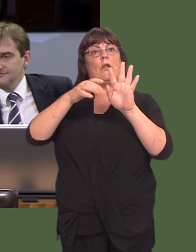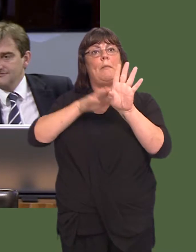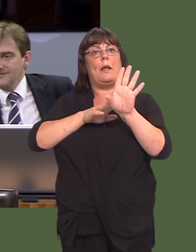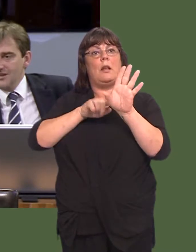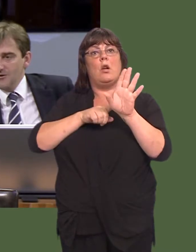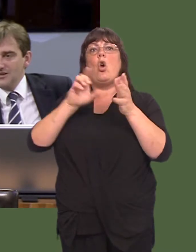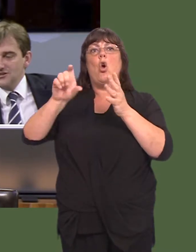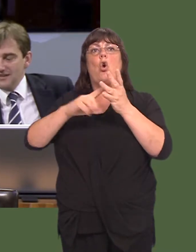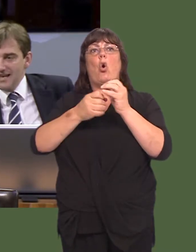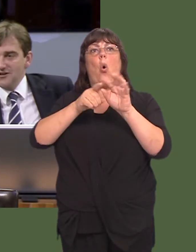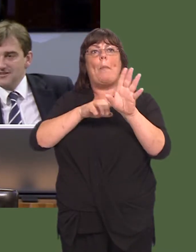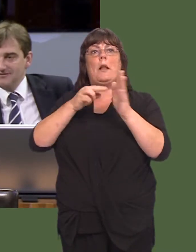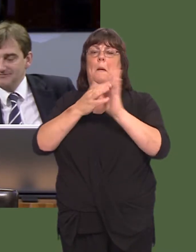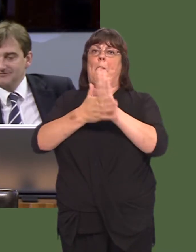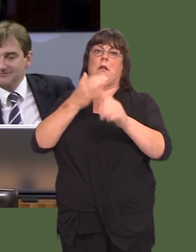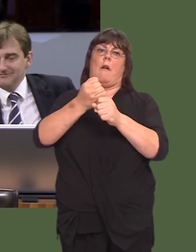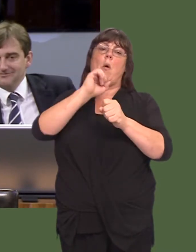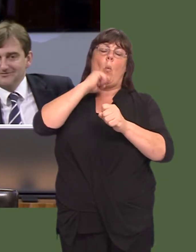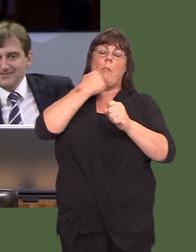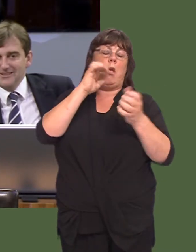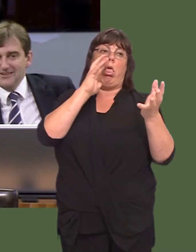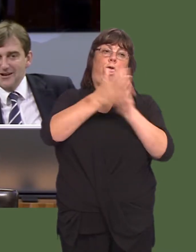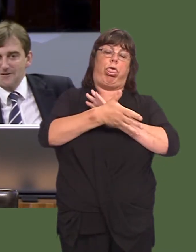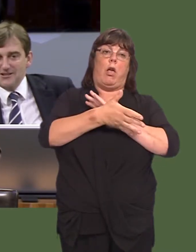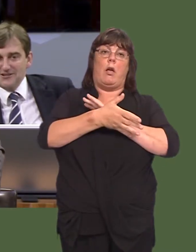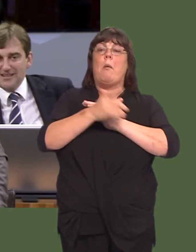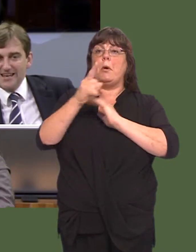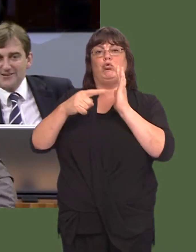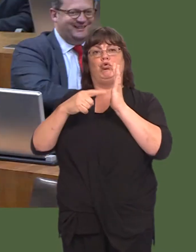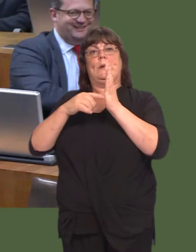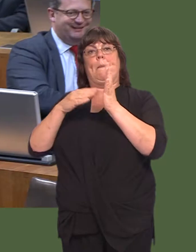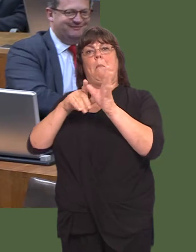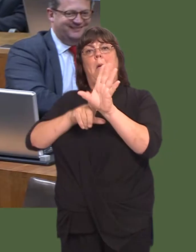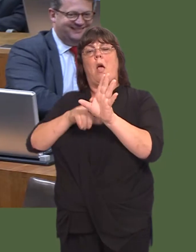of chaos as opposed to the strong and stable leadership of Theresa May?